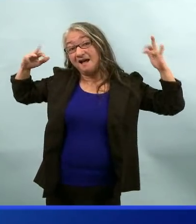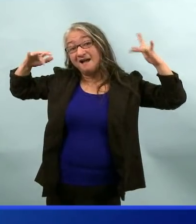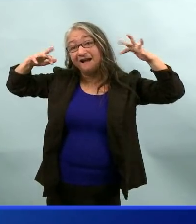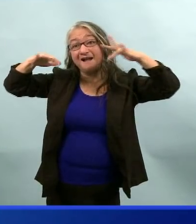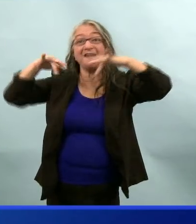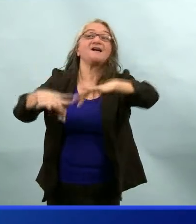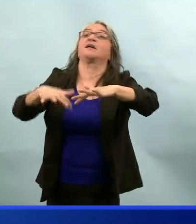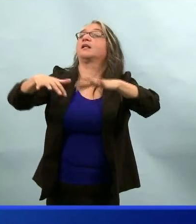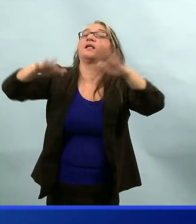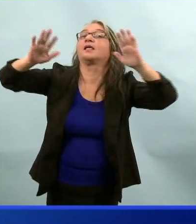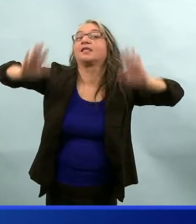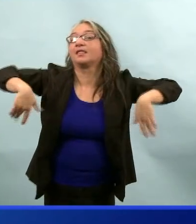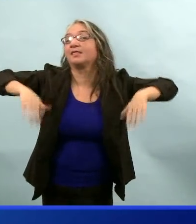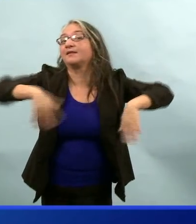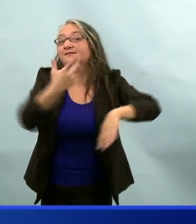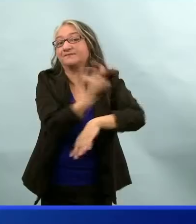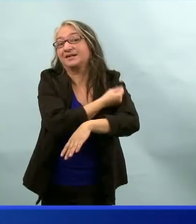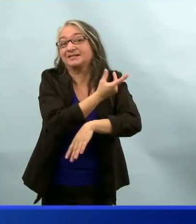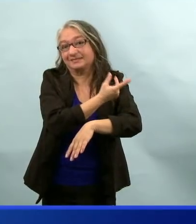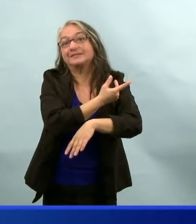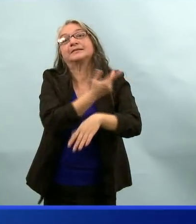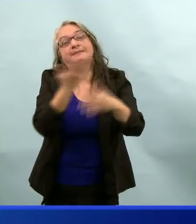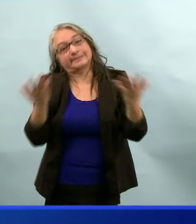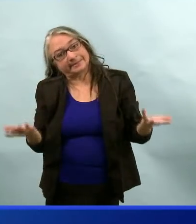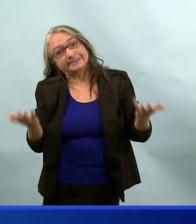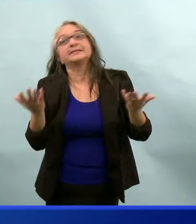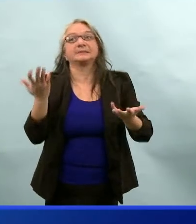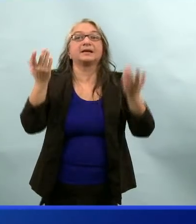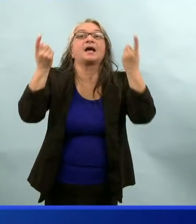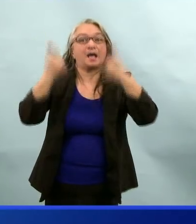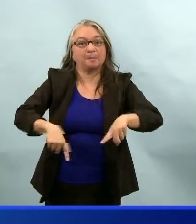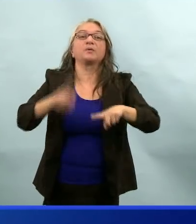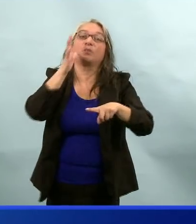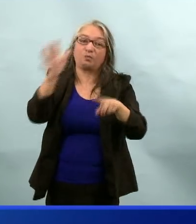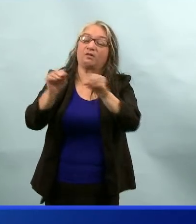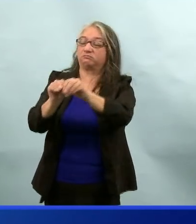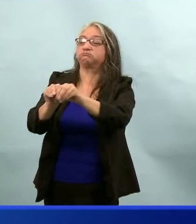messaging in relation to that and there might be some more over the coming weeks in relation to the